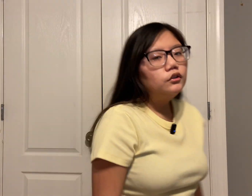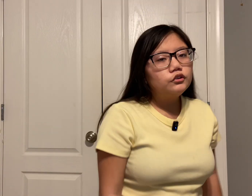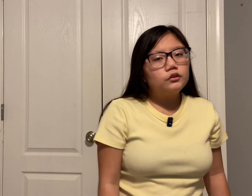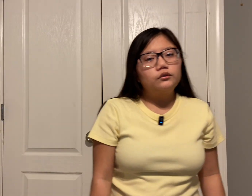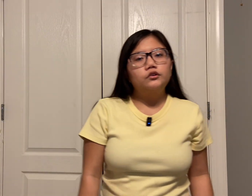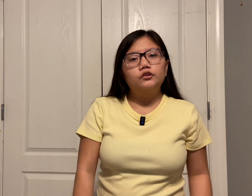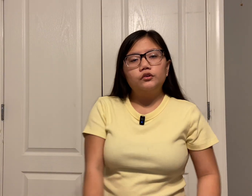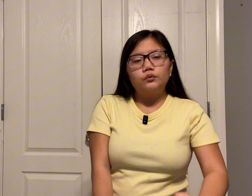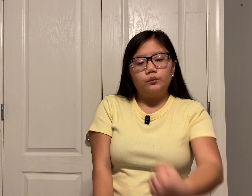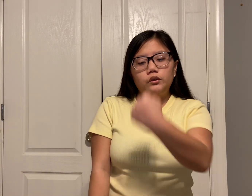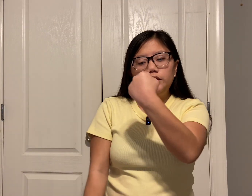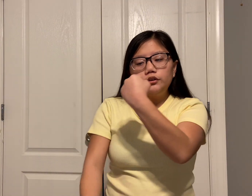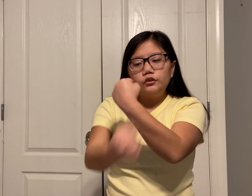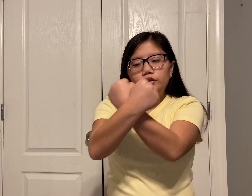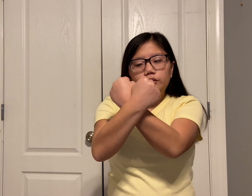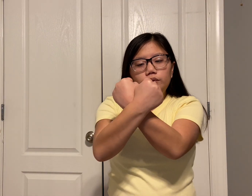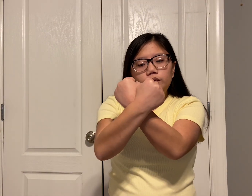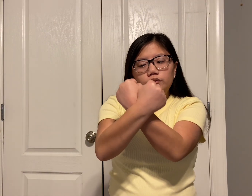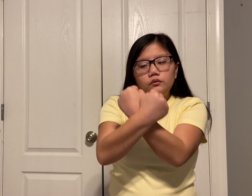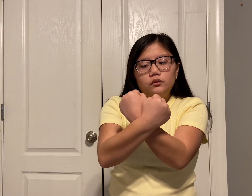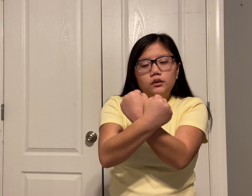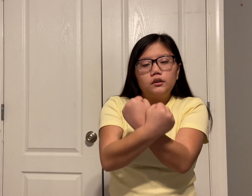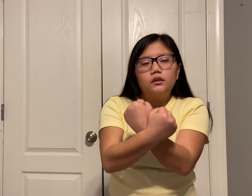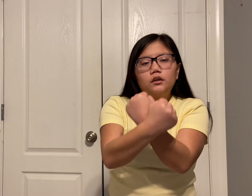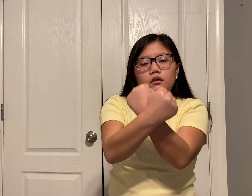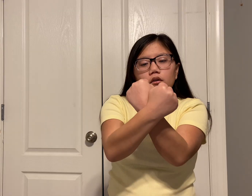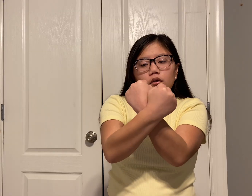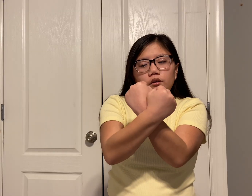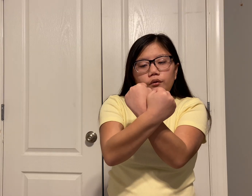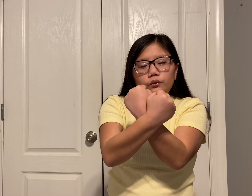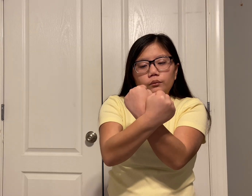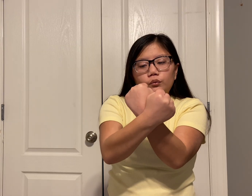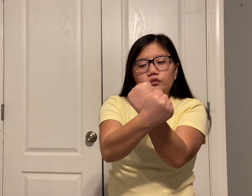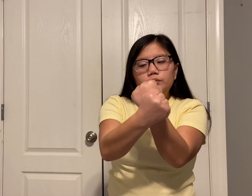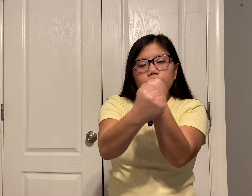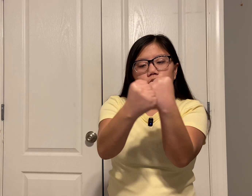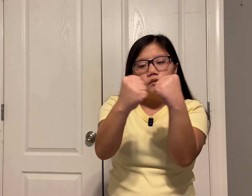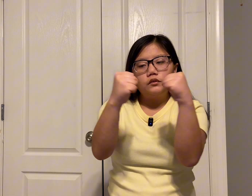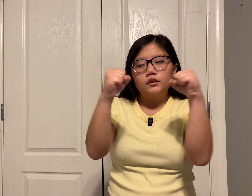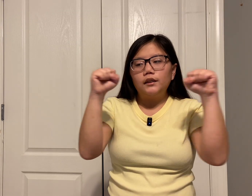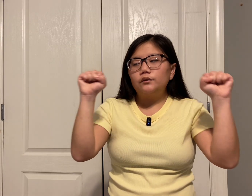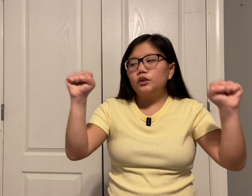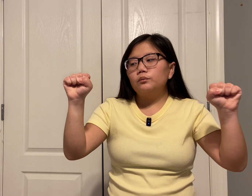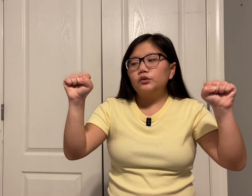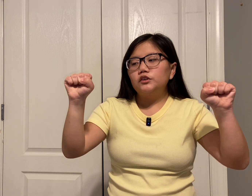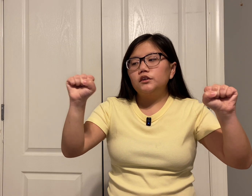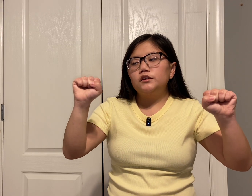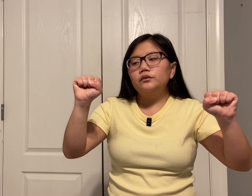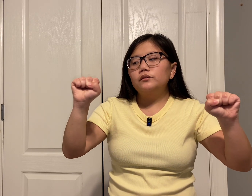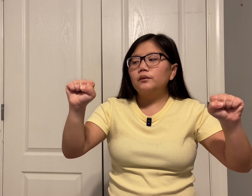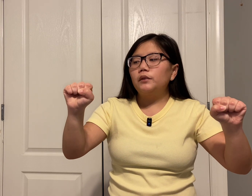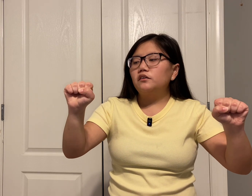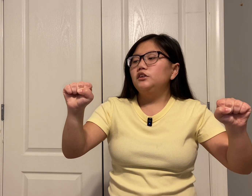So you're gonna do your one two and then you're gonna move 'em so you the other person can see your thumbnail